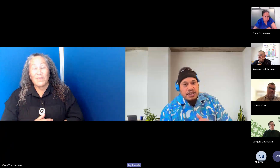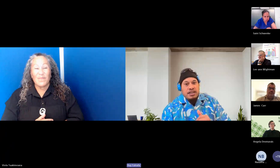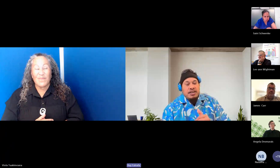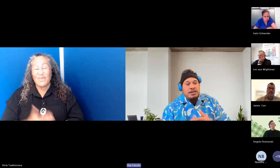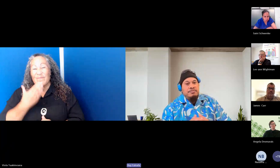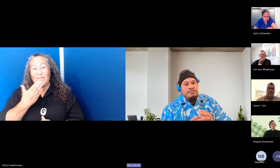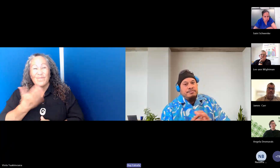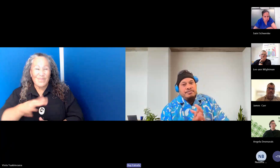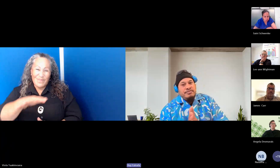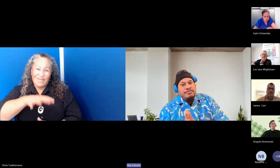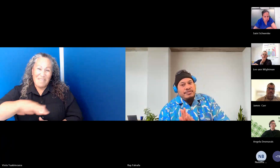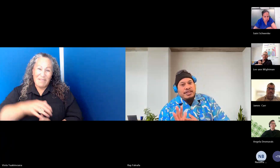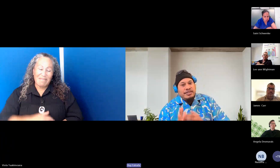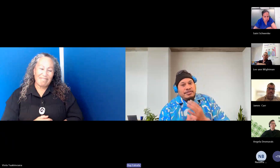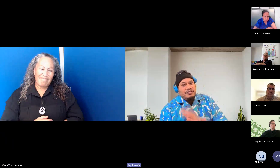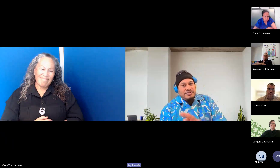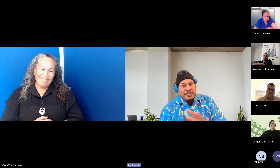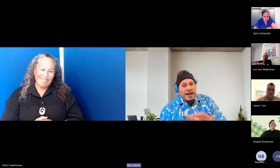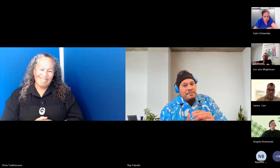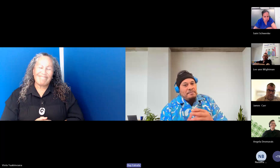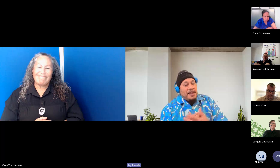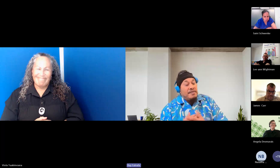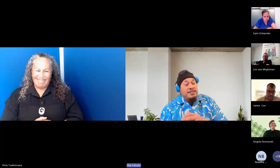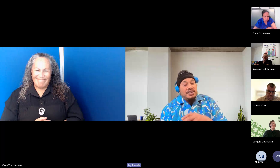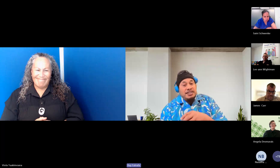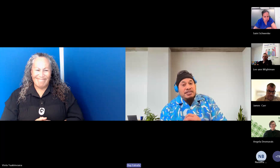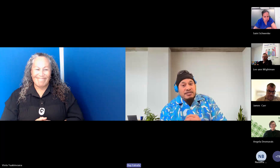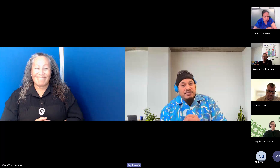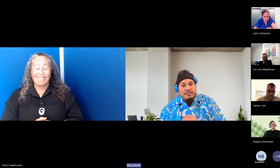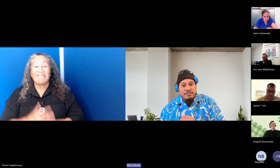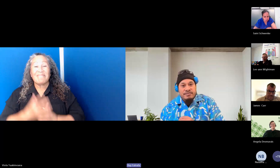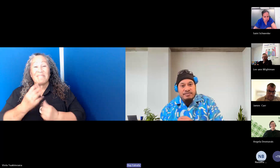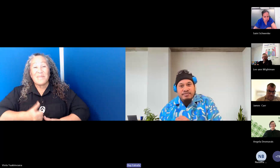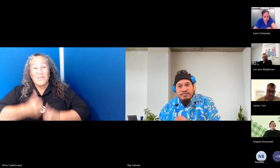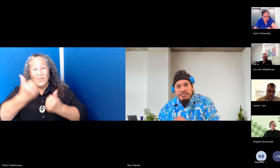family, and have a good day.